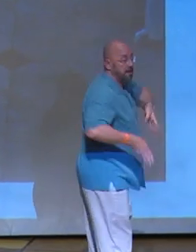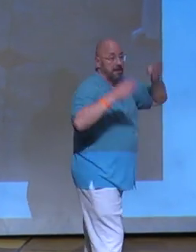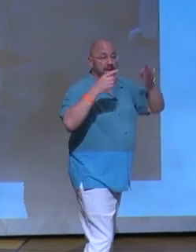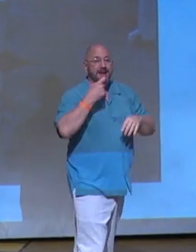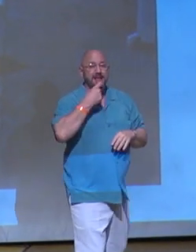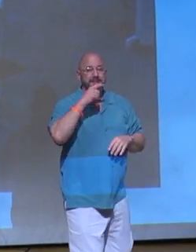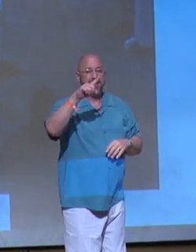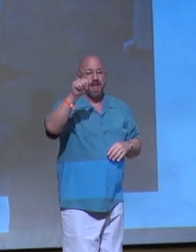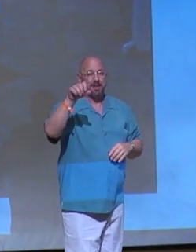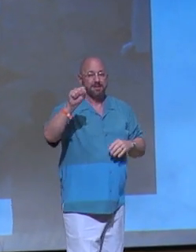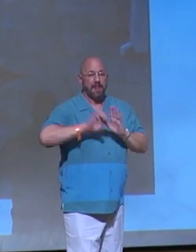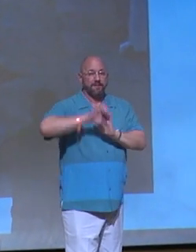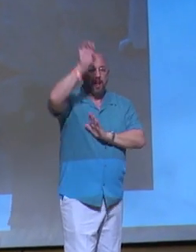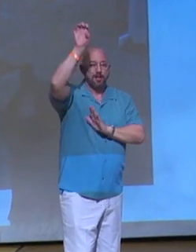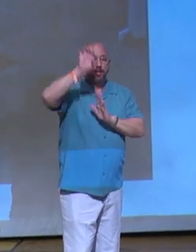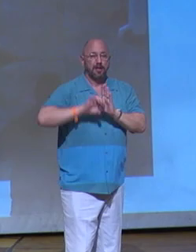Right there there is a glass elevator.